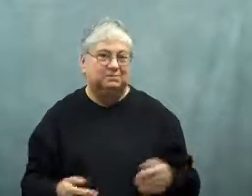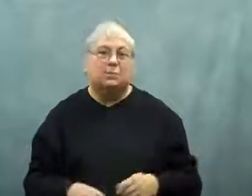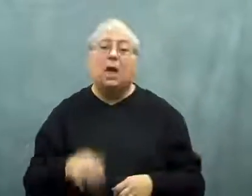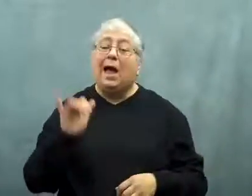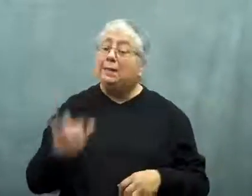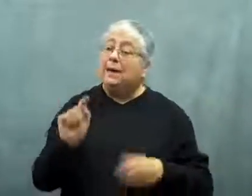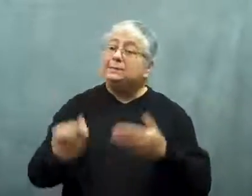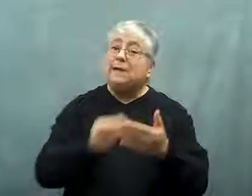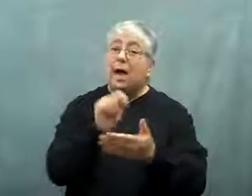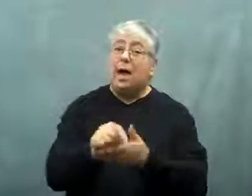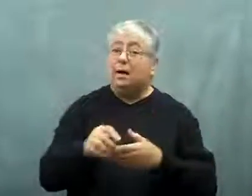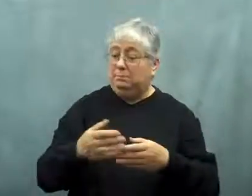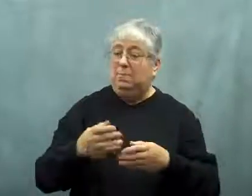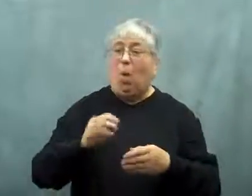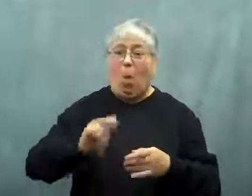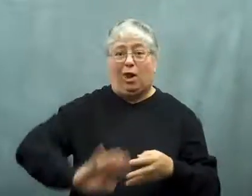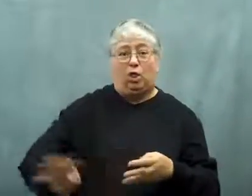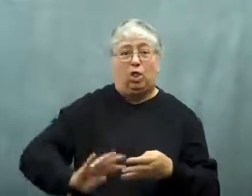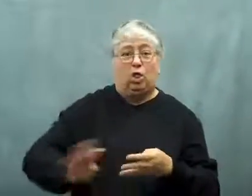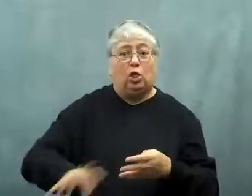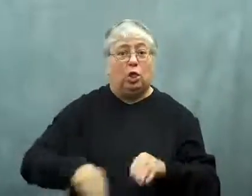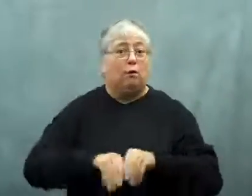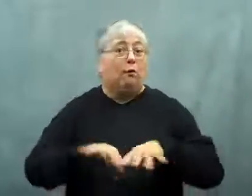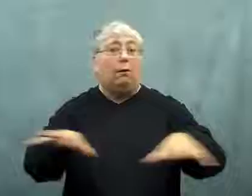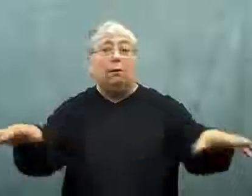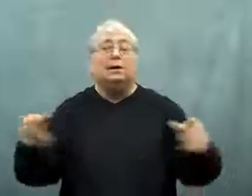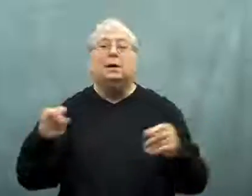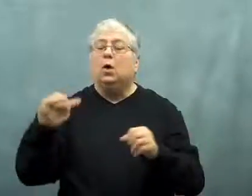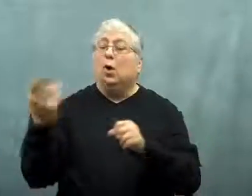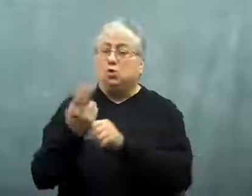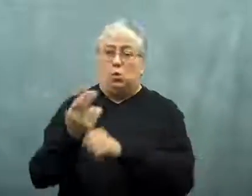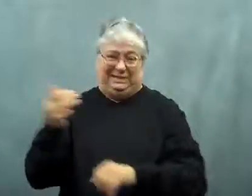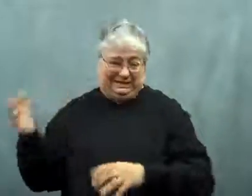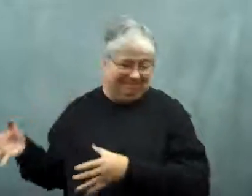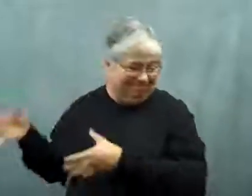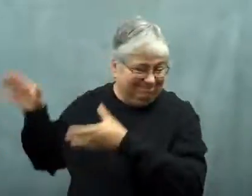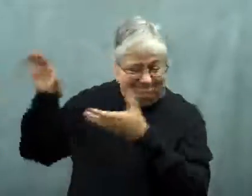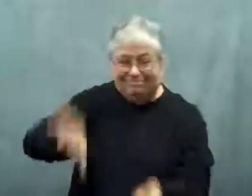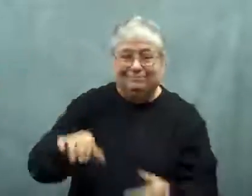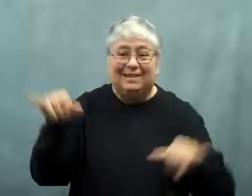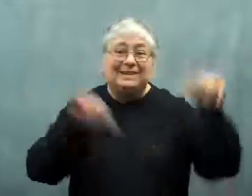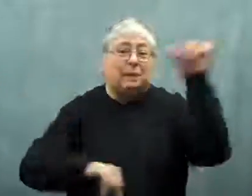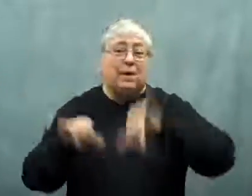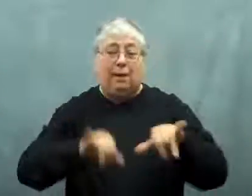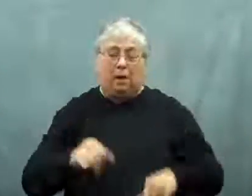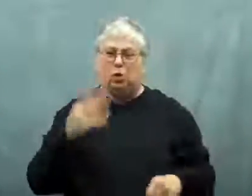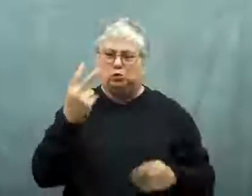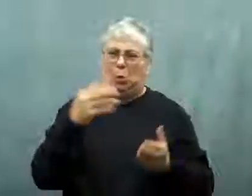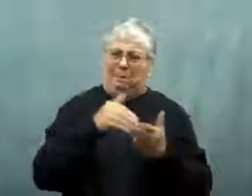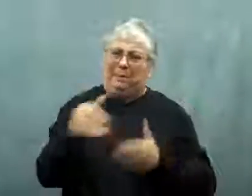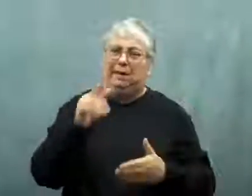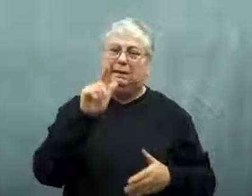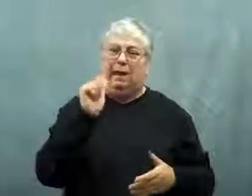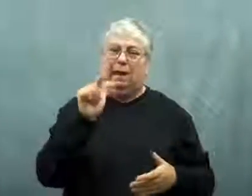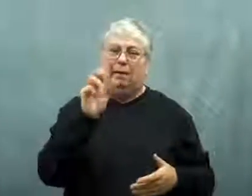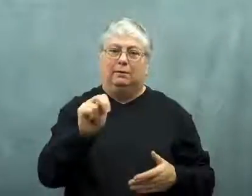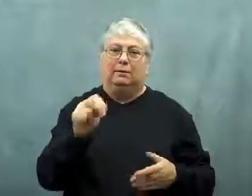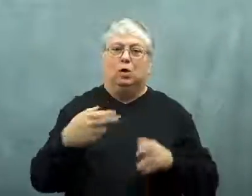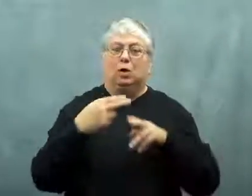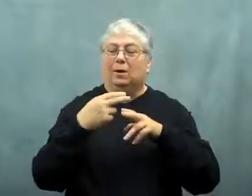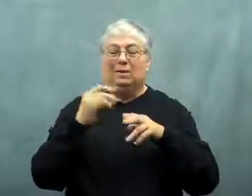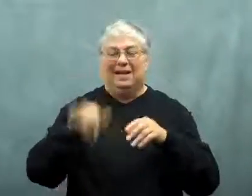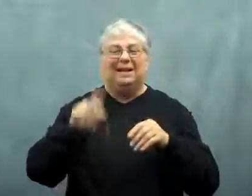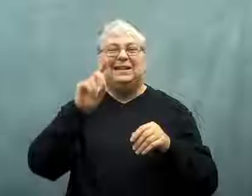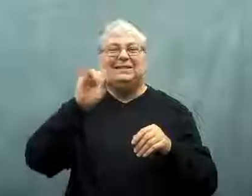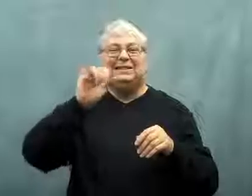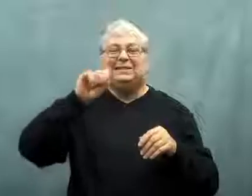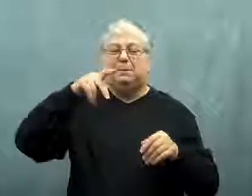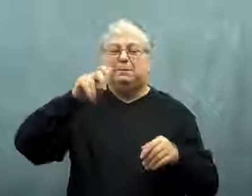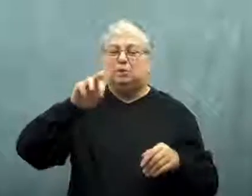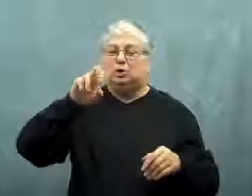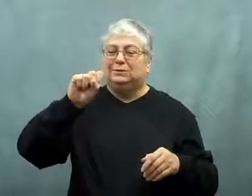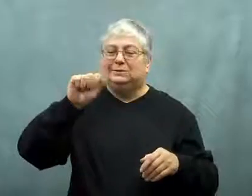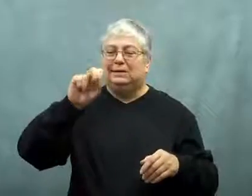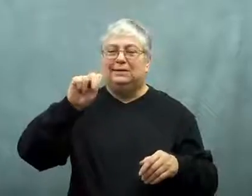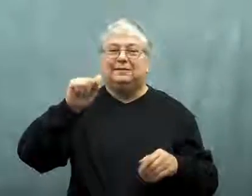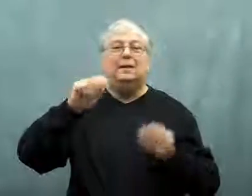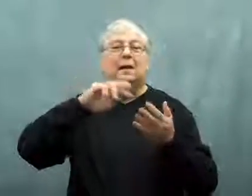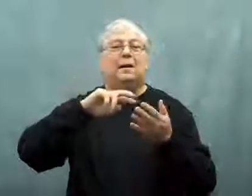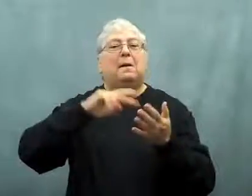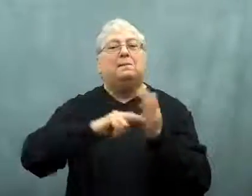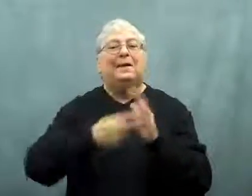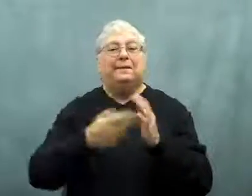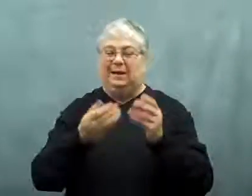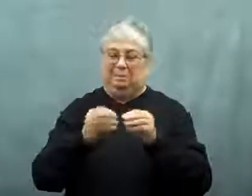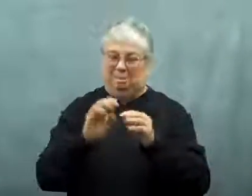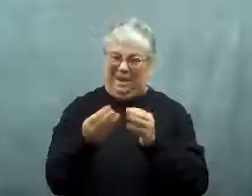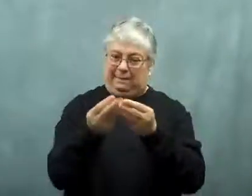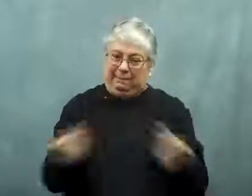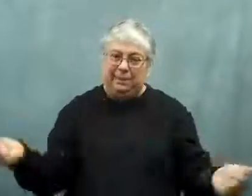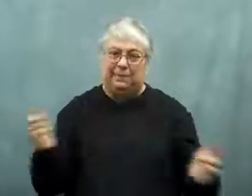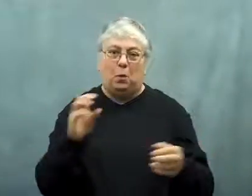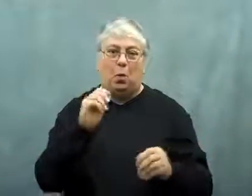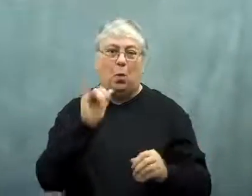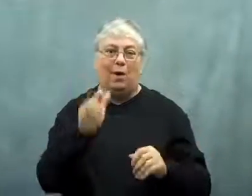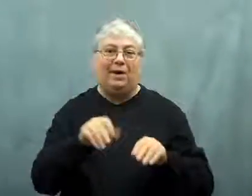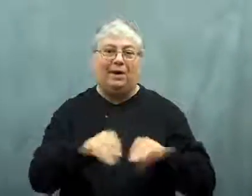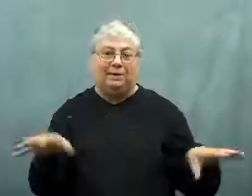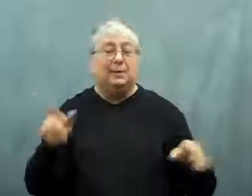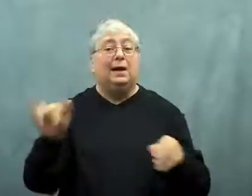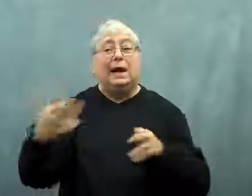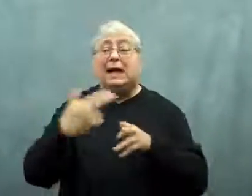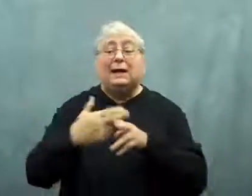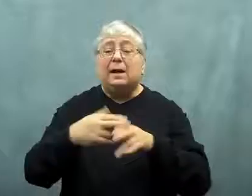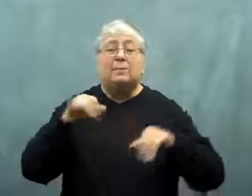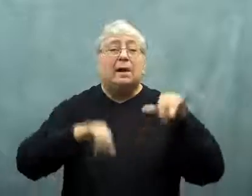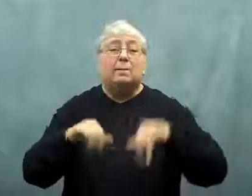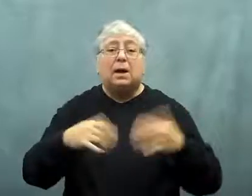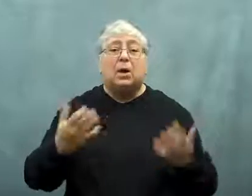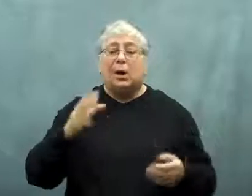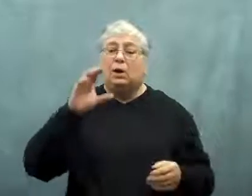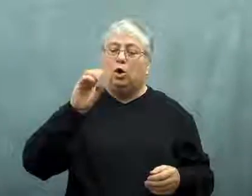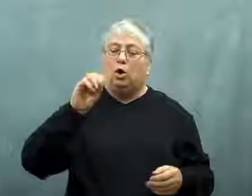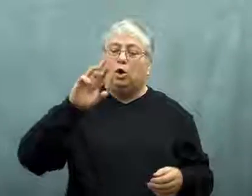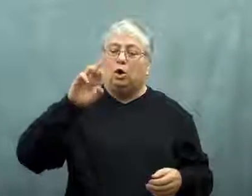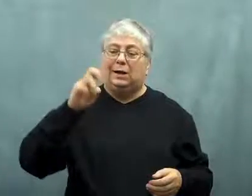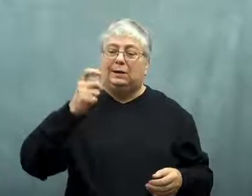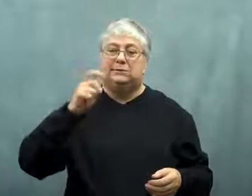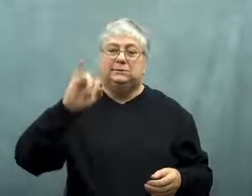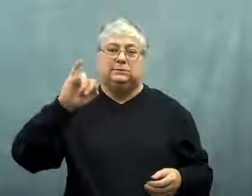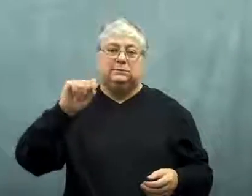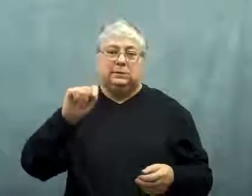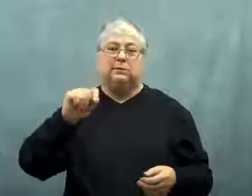Two million gallons of the dispersant were poured into the Gulf.